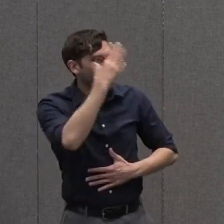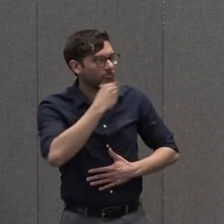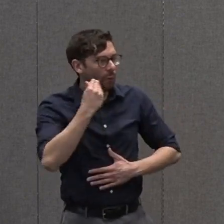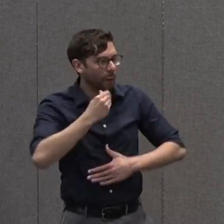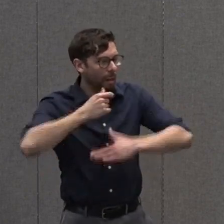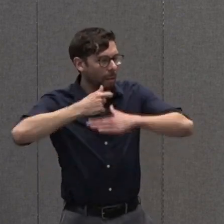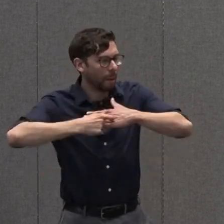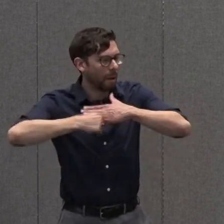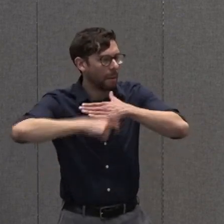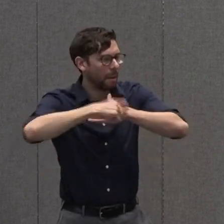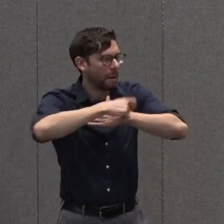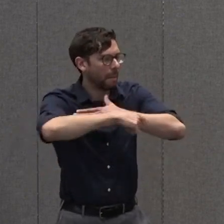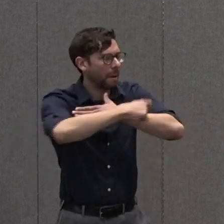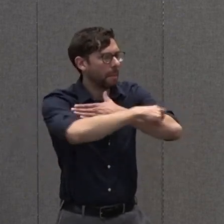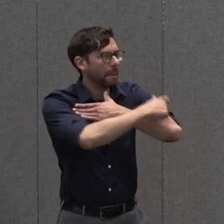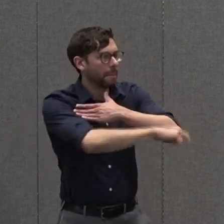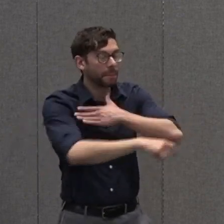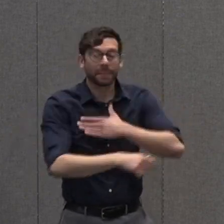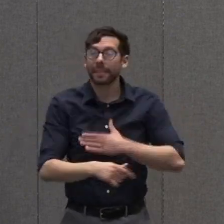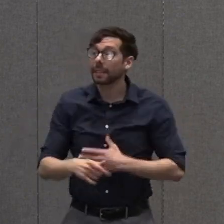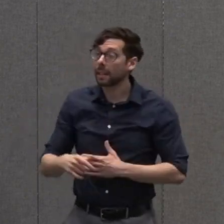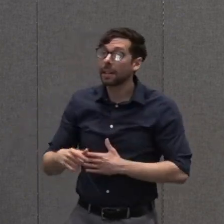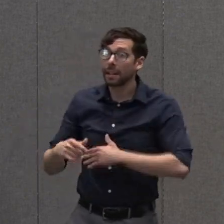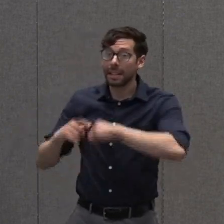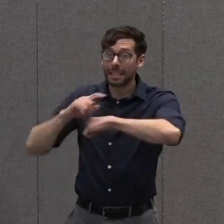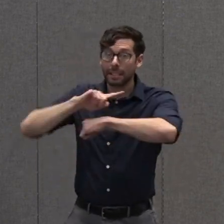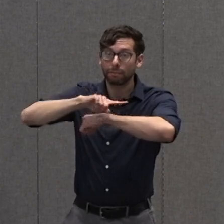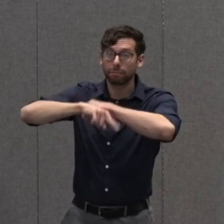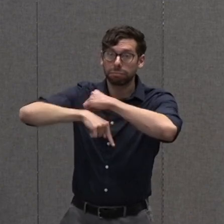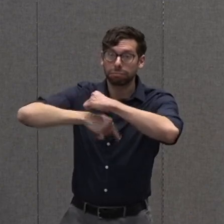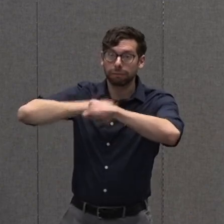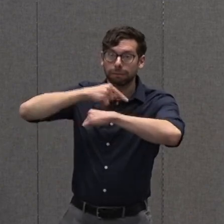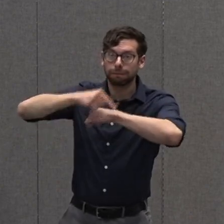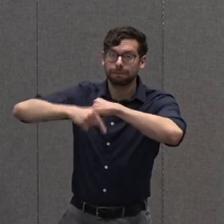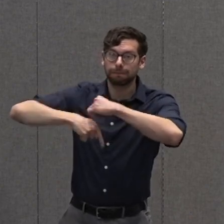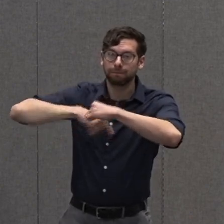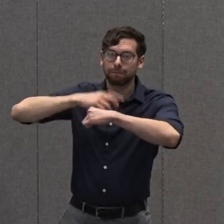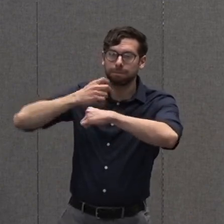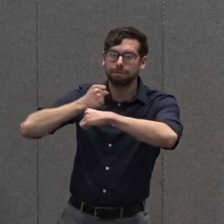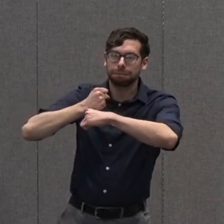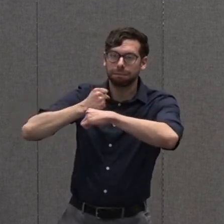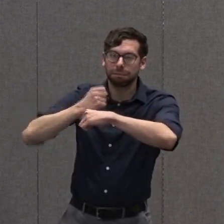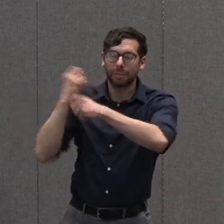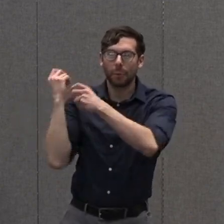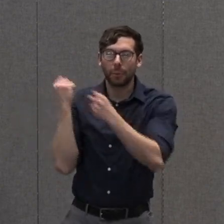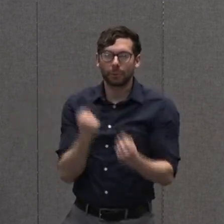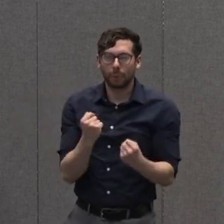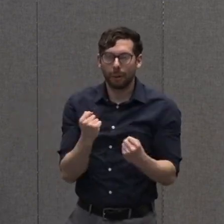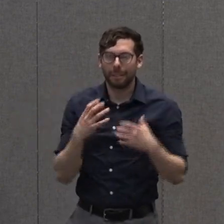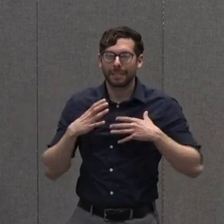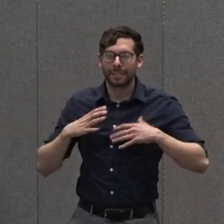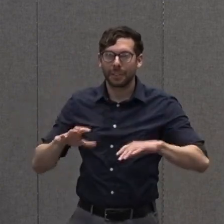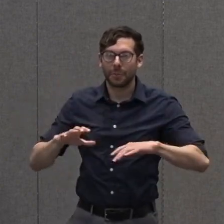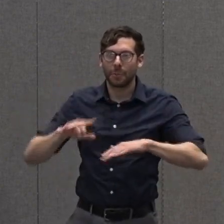so he doesn't fall. - Yes, he is. Yeah, so he's treating you like he might treat a bush, or a tree, or yeah. So he's hiding on, there.